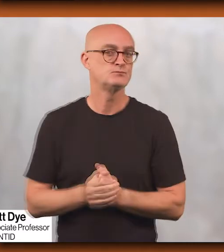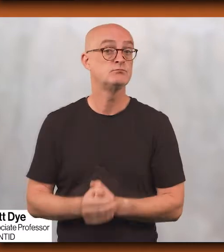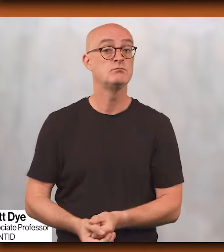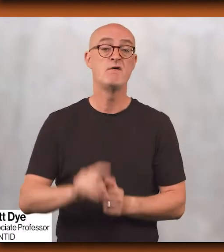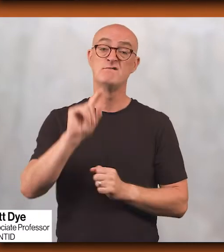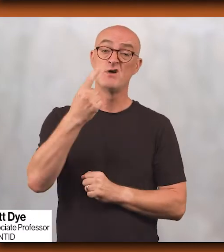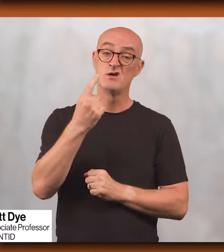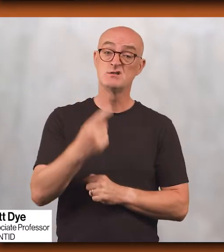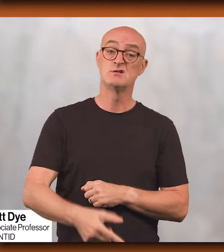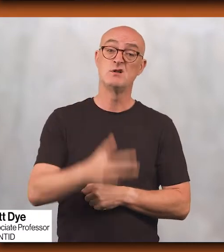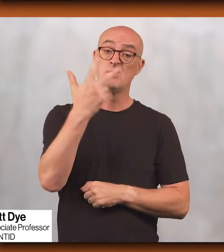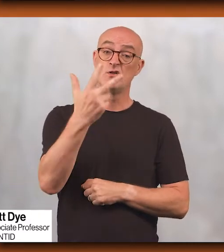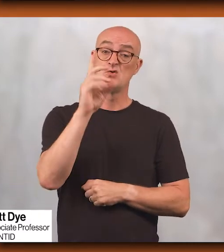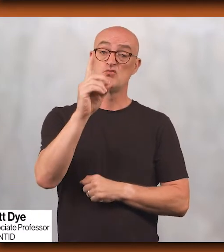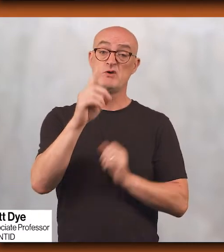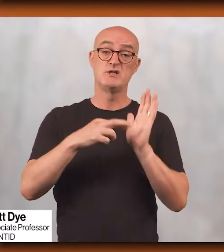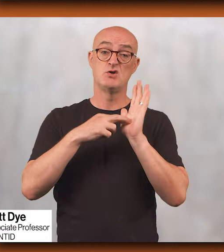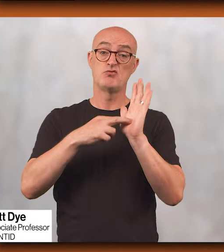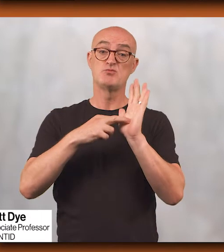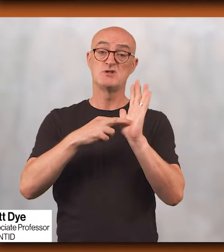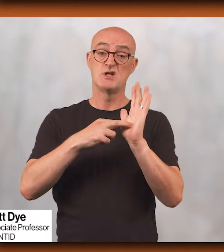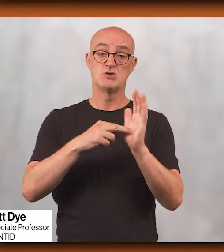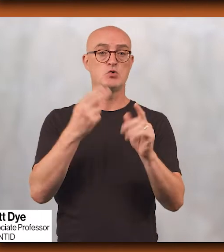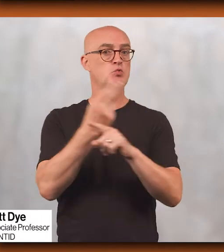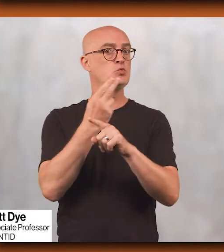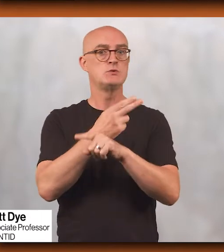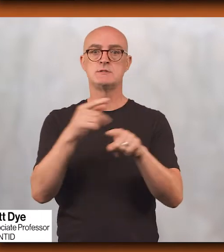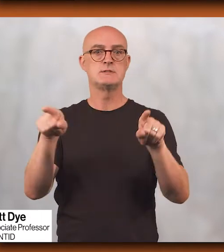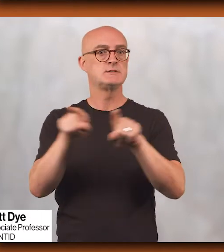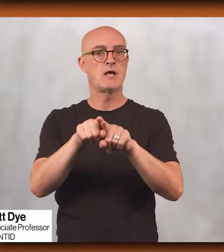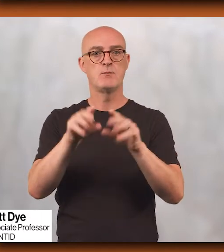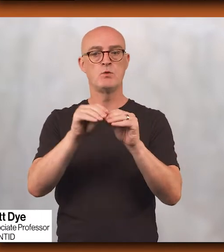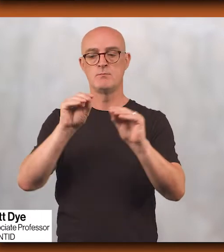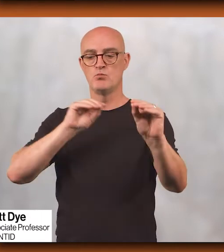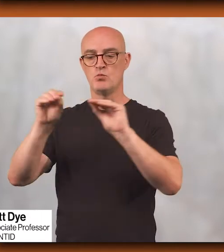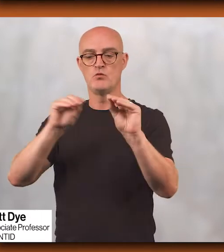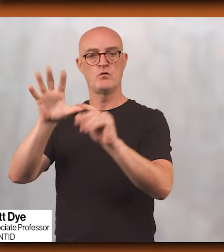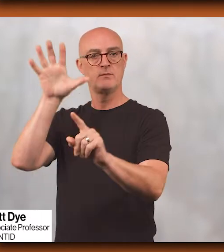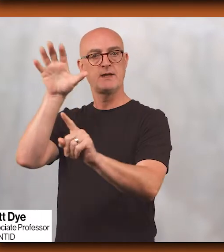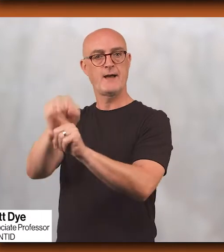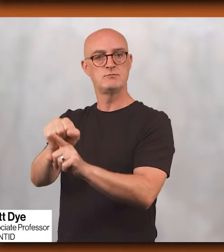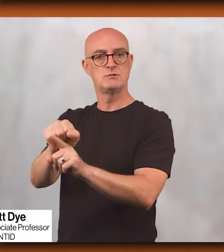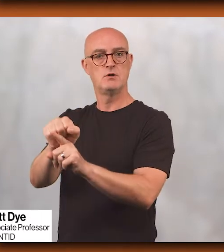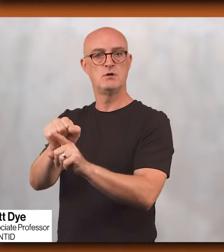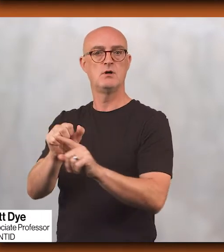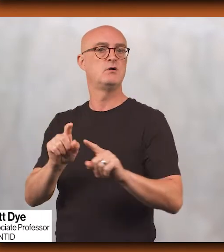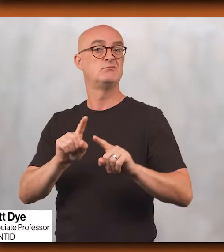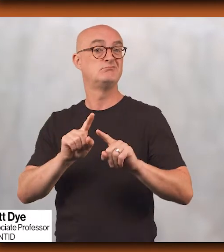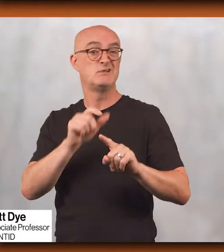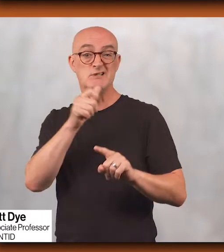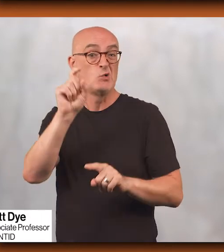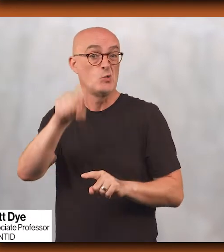First, the 3D representation that we're using is the same as with motion capture, except we're able to drive that motion